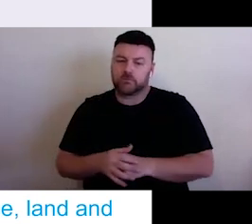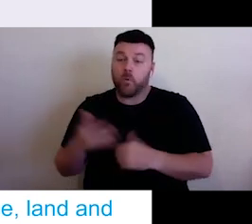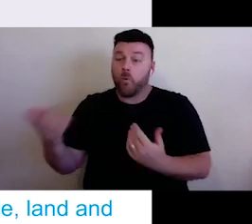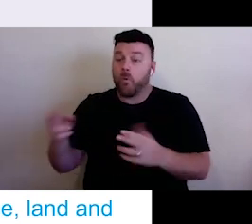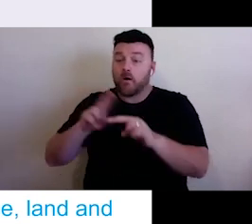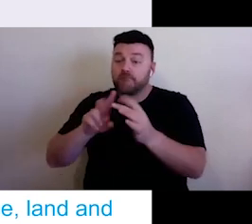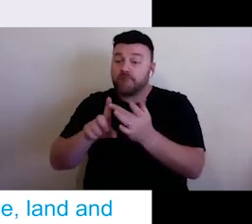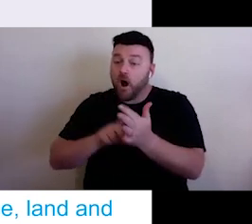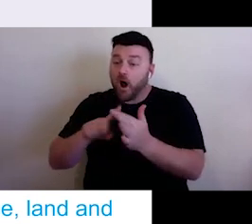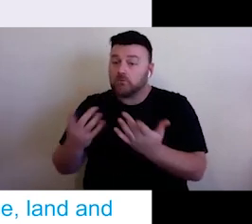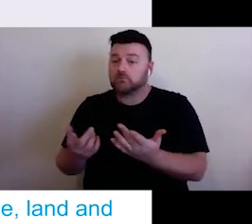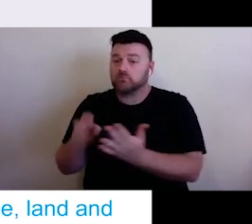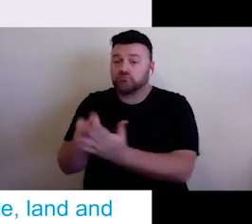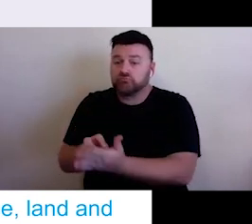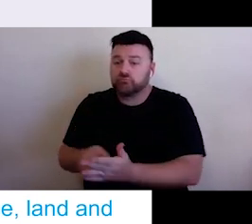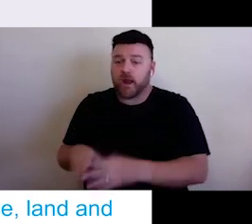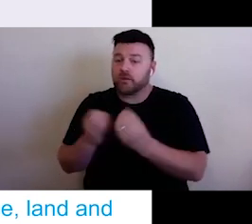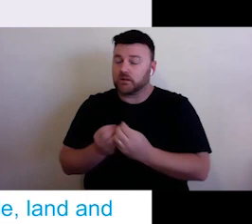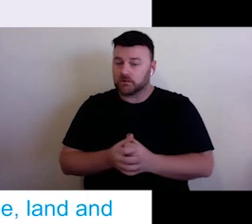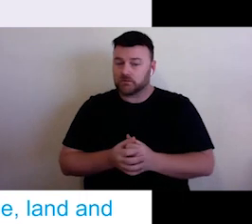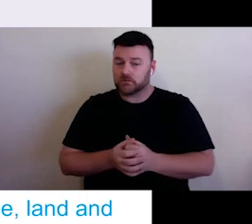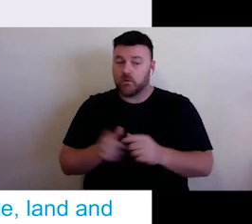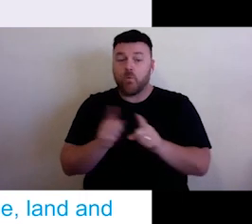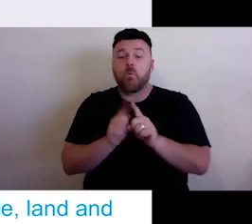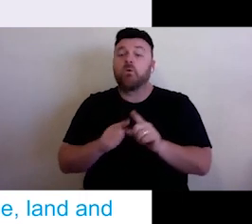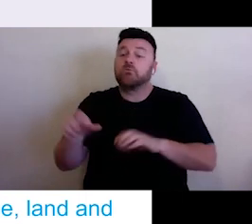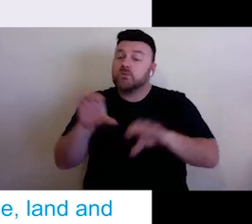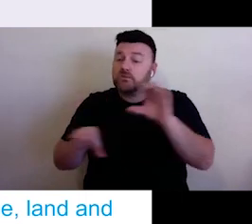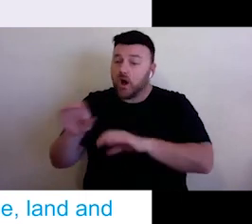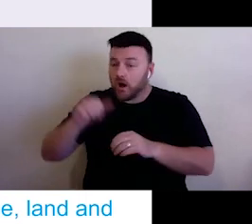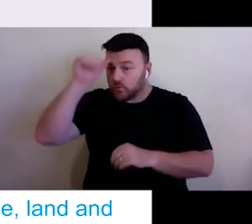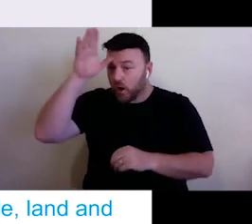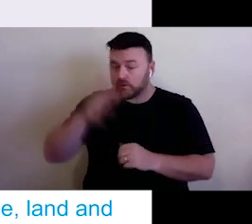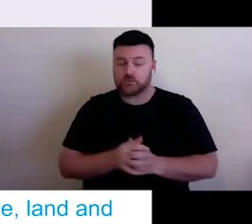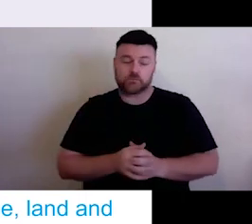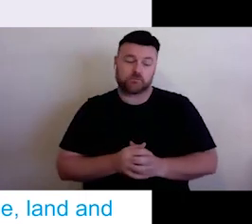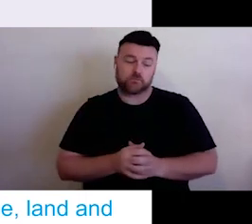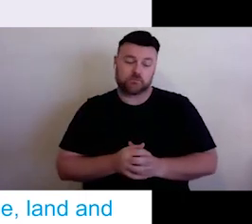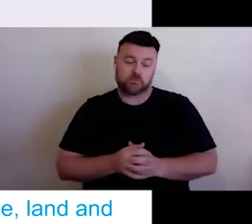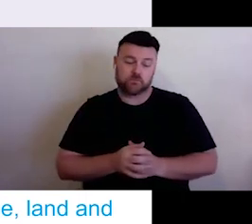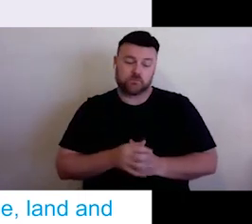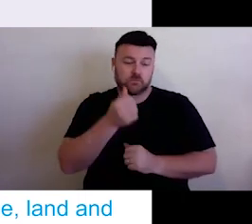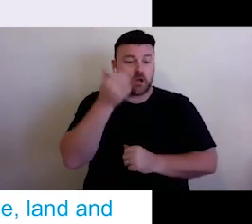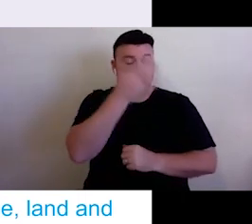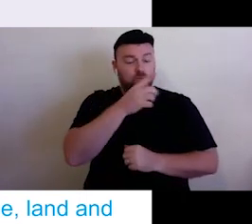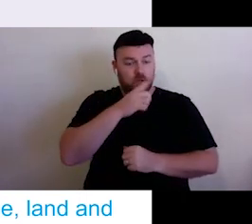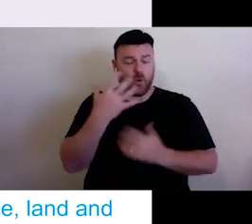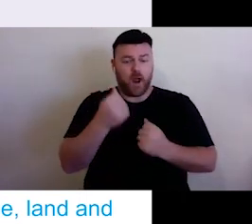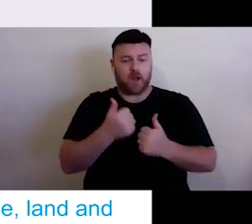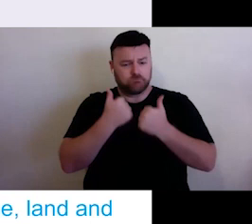other people. It also includes scientific and ecological knowledge. Indigenous people have a dean relationship with country and living